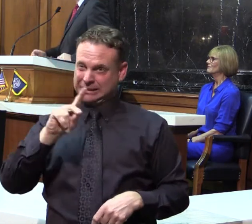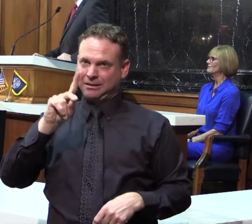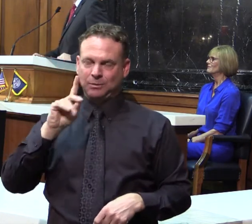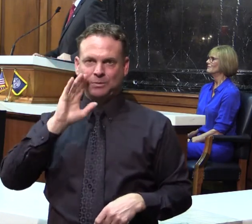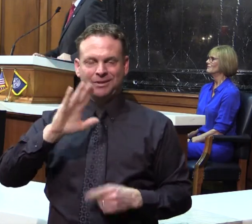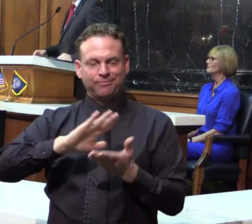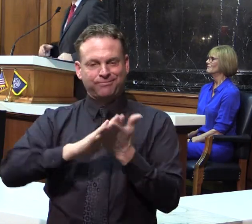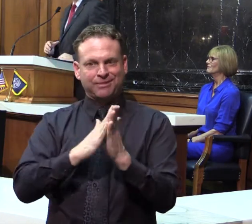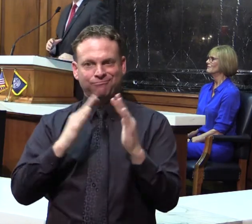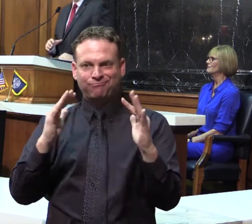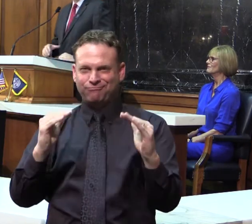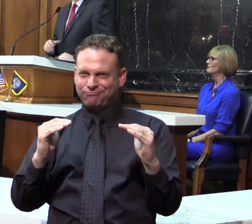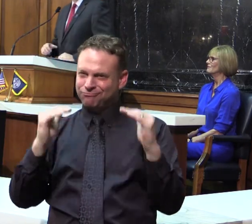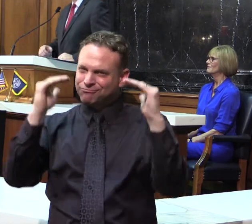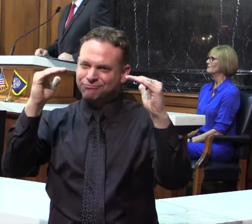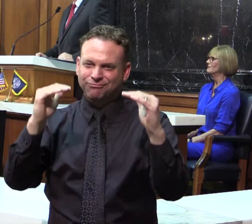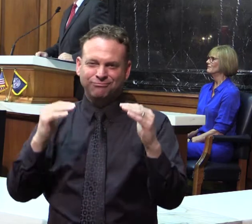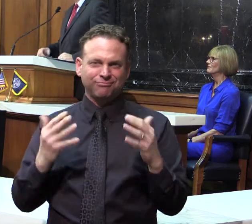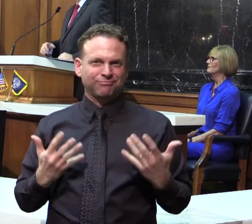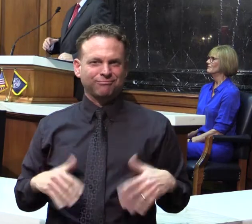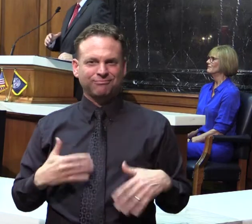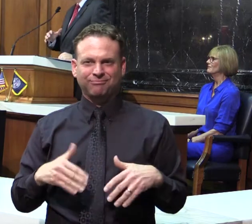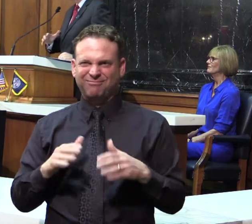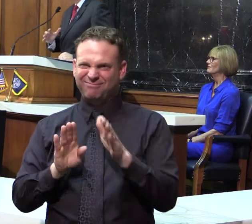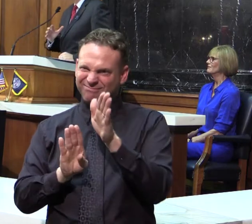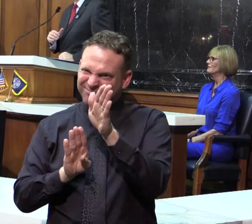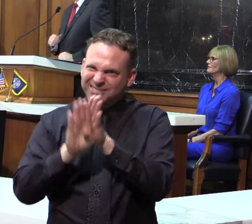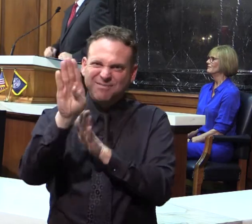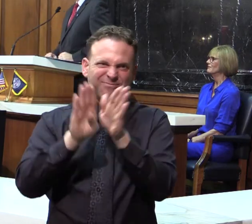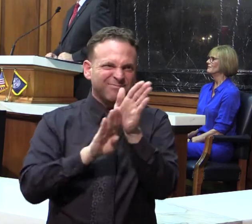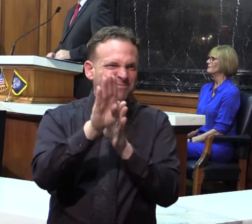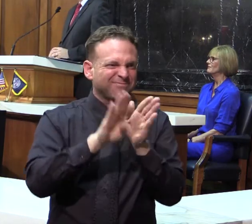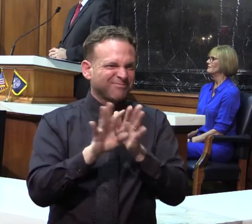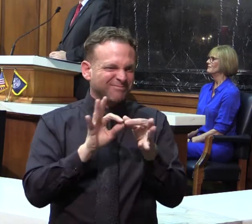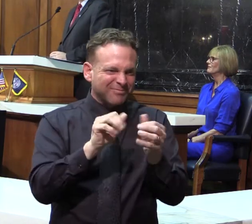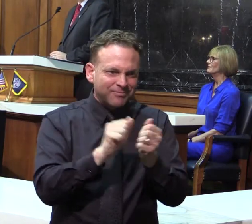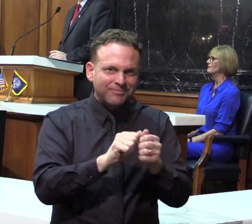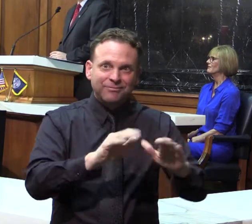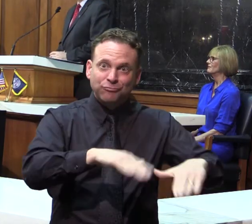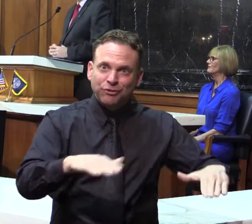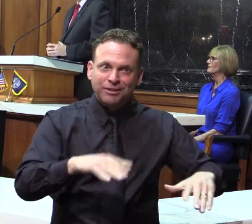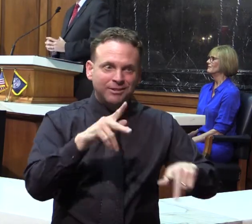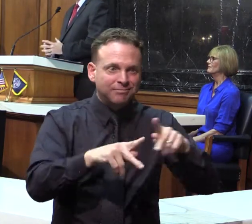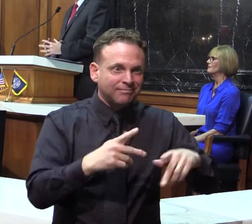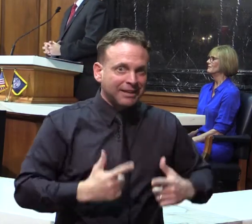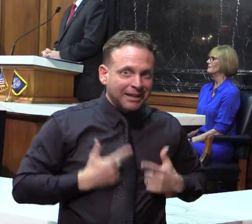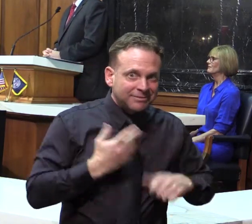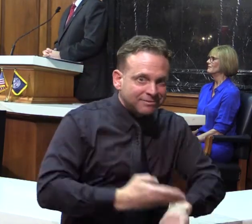help transform the lives of more Hoosier children … students … and citizens than ever before.